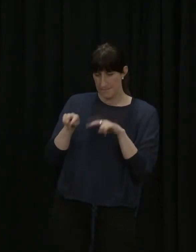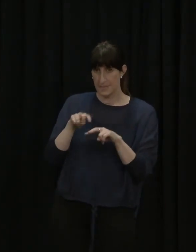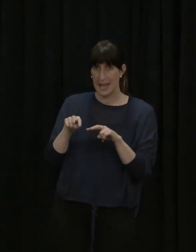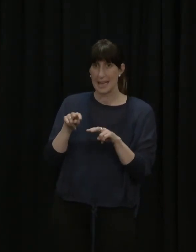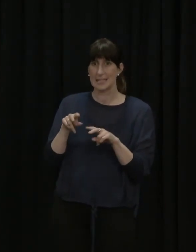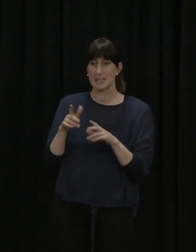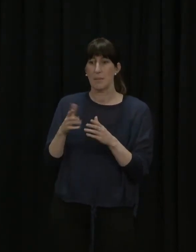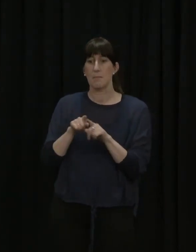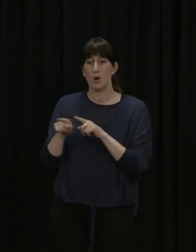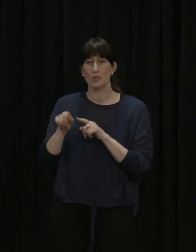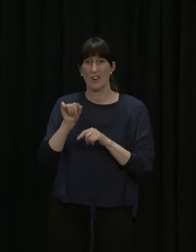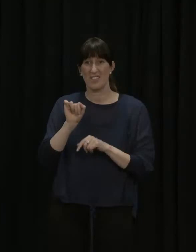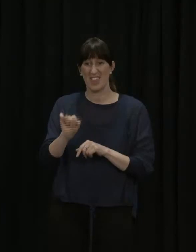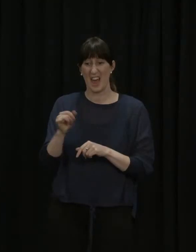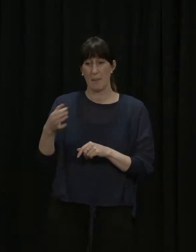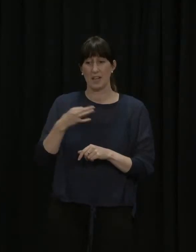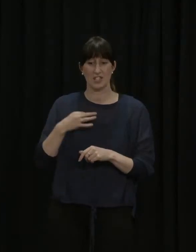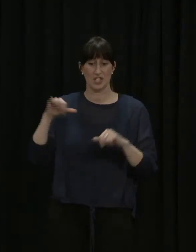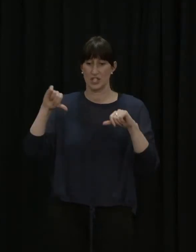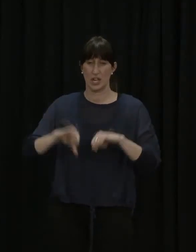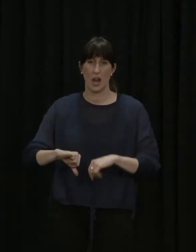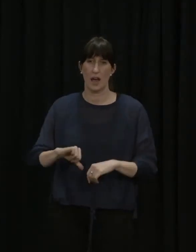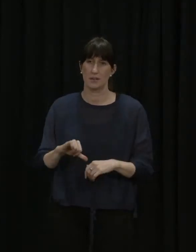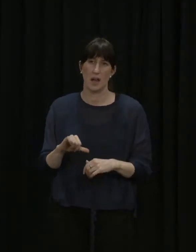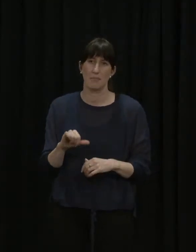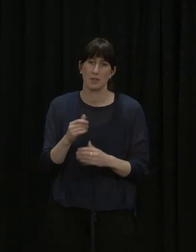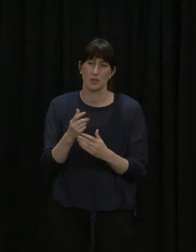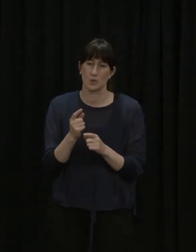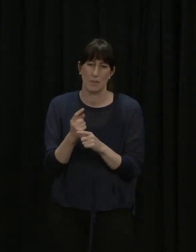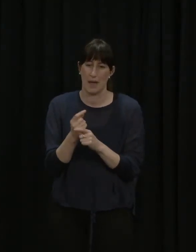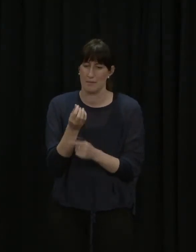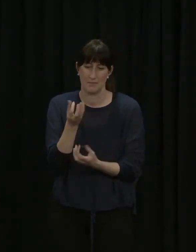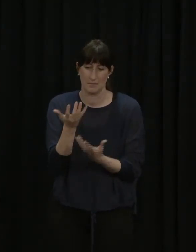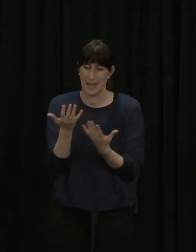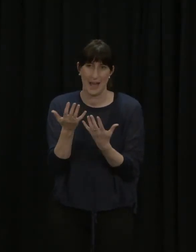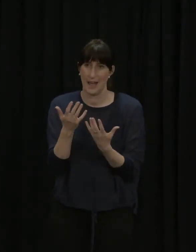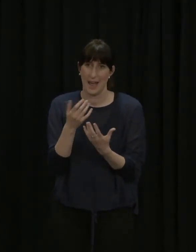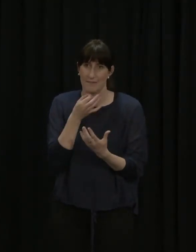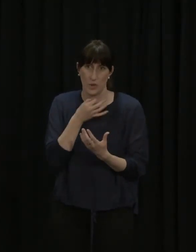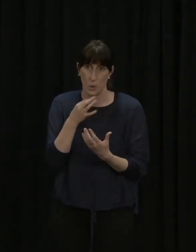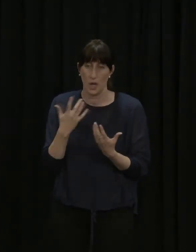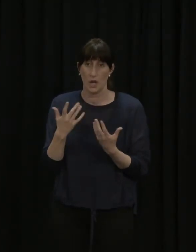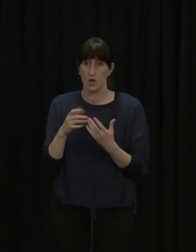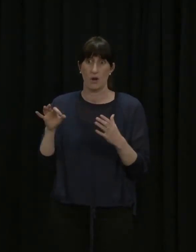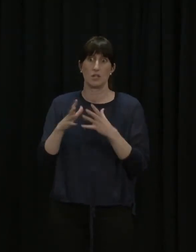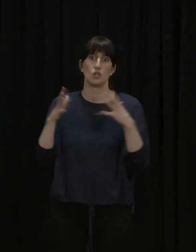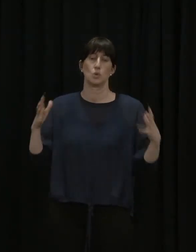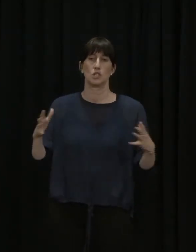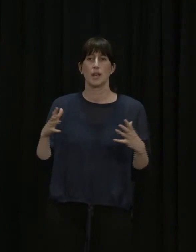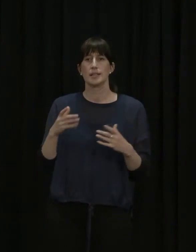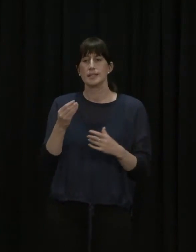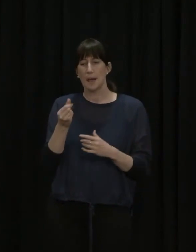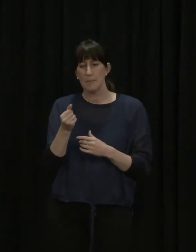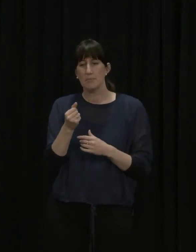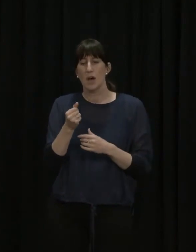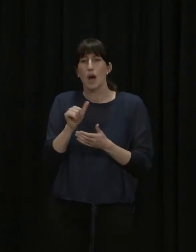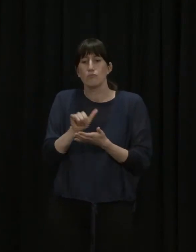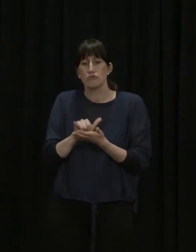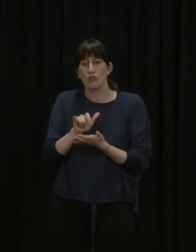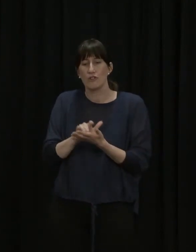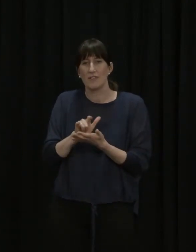I get public health advice,